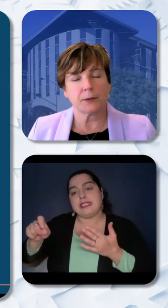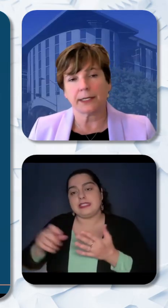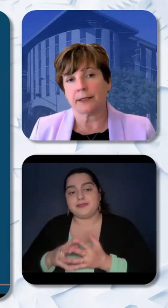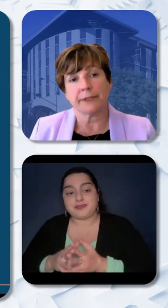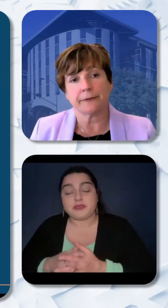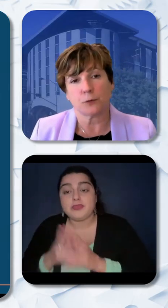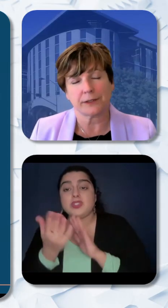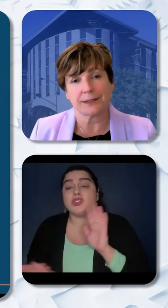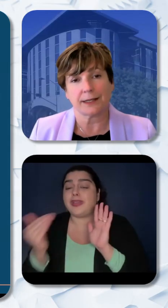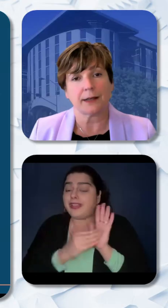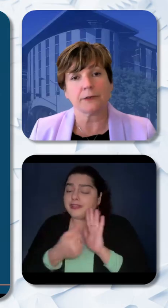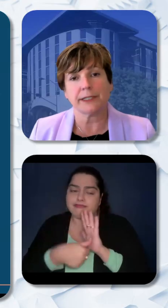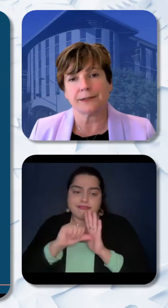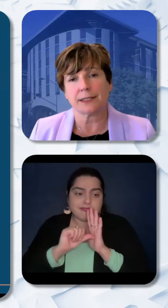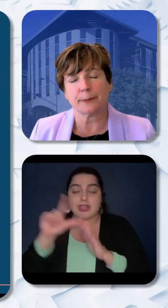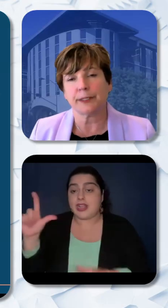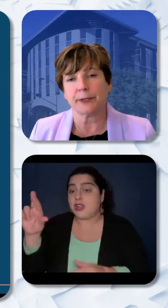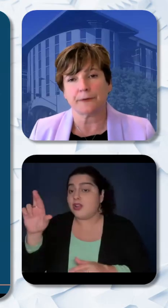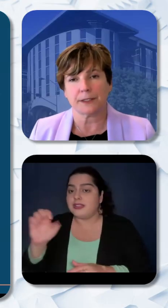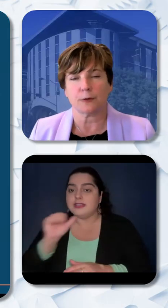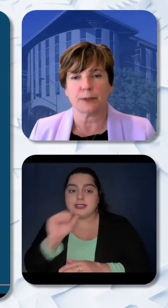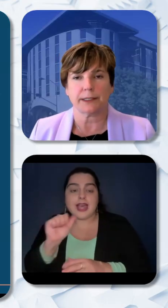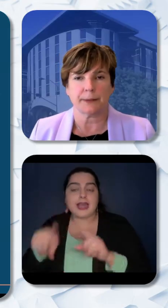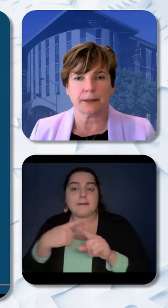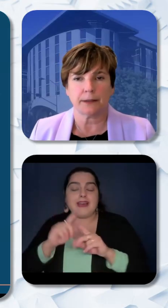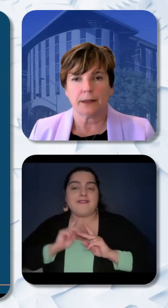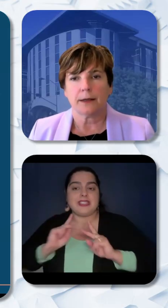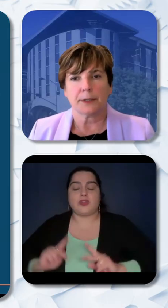So again, it reinforces that LRE is not simply about physical placement,